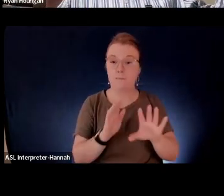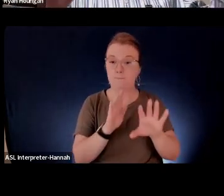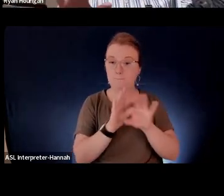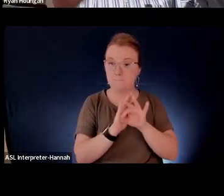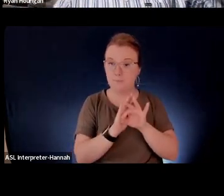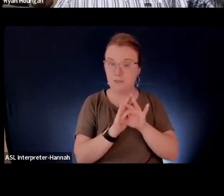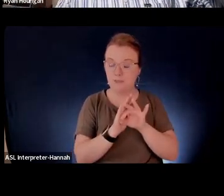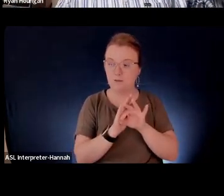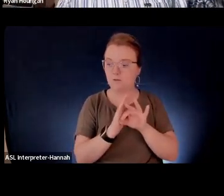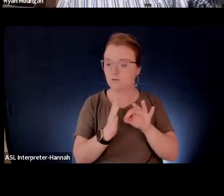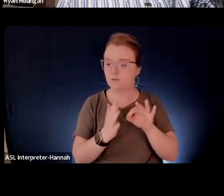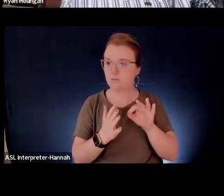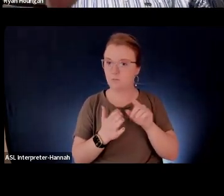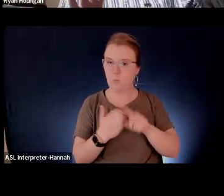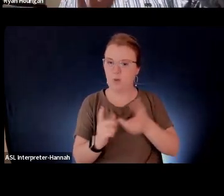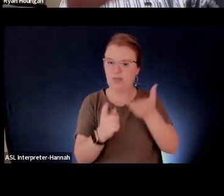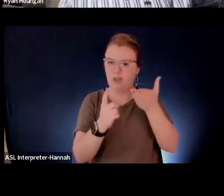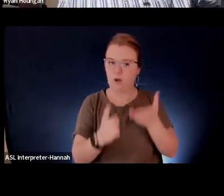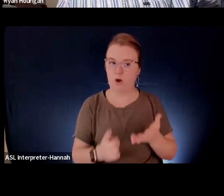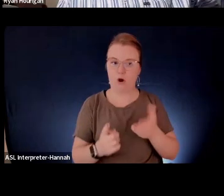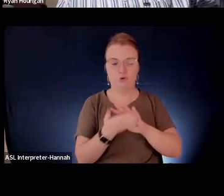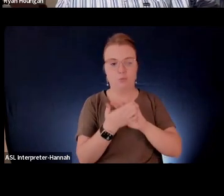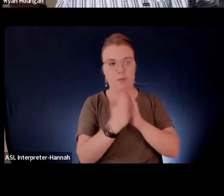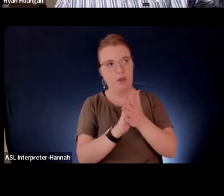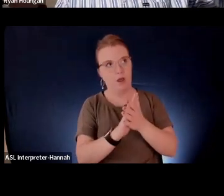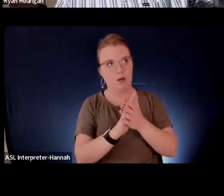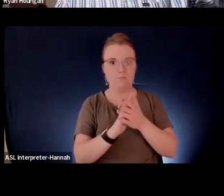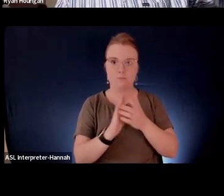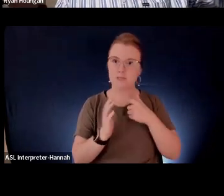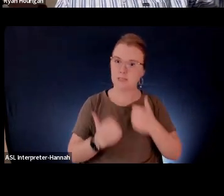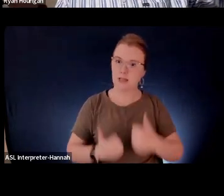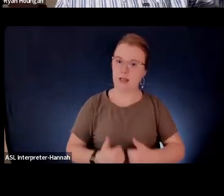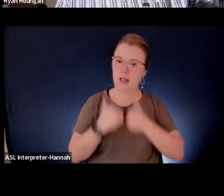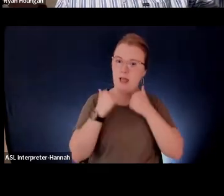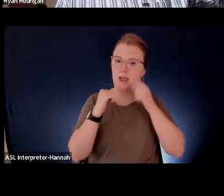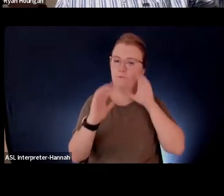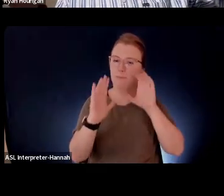that's in the live picture scape of being in the...